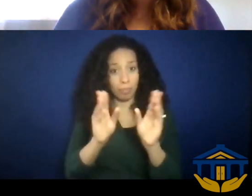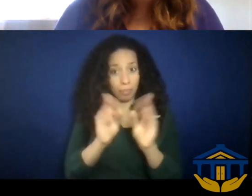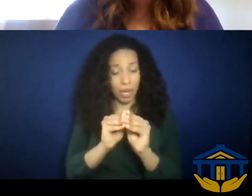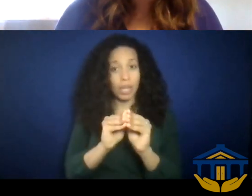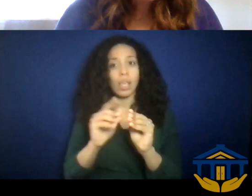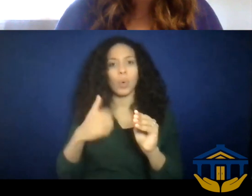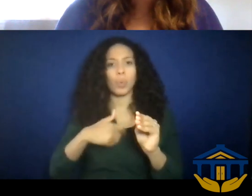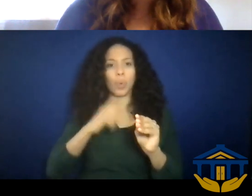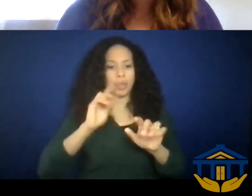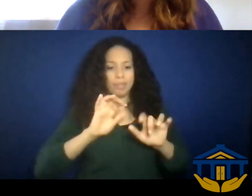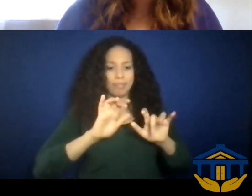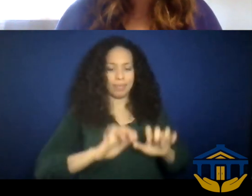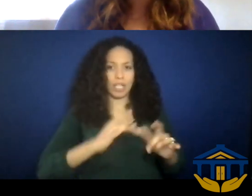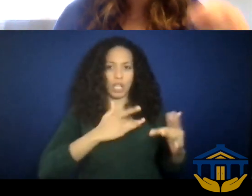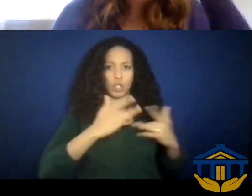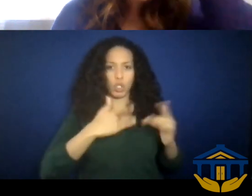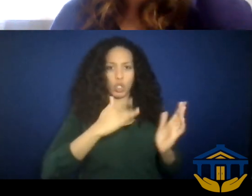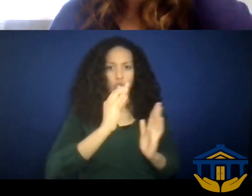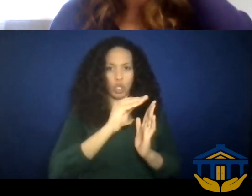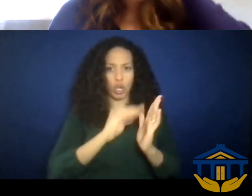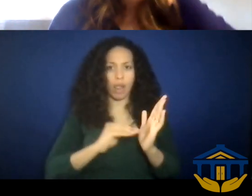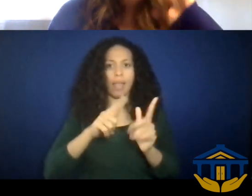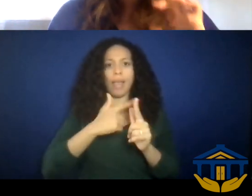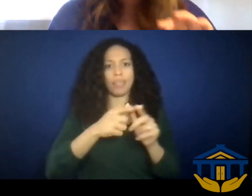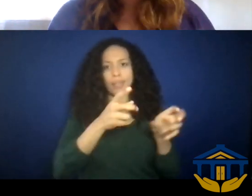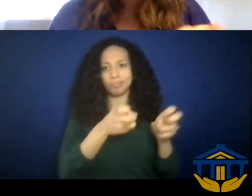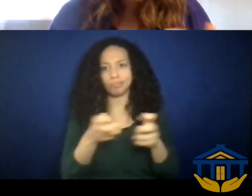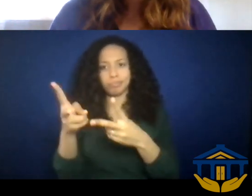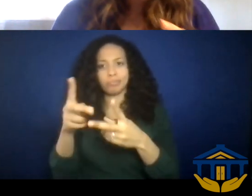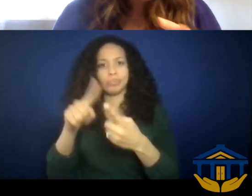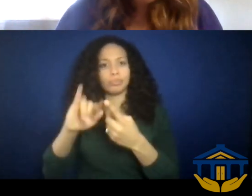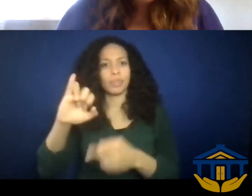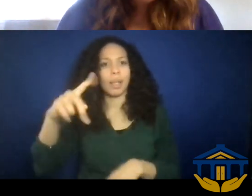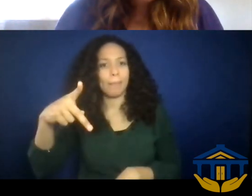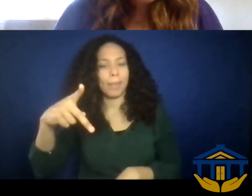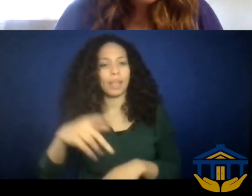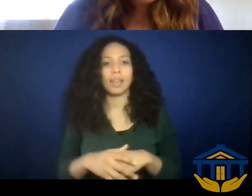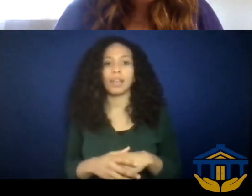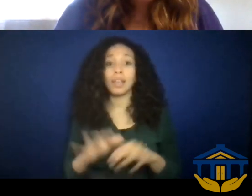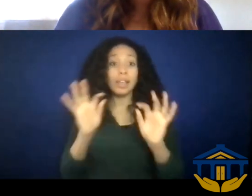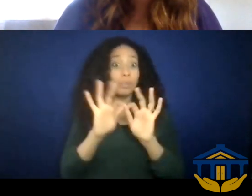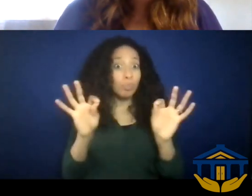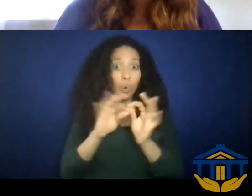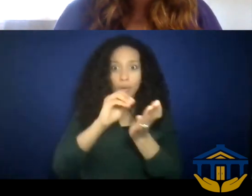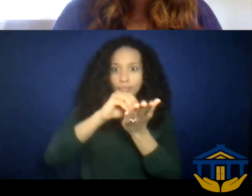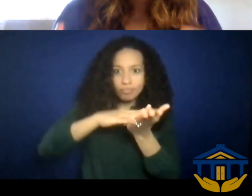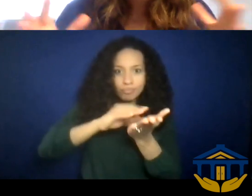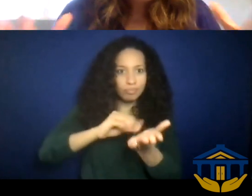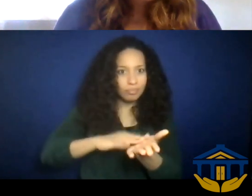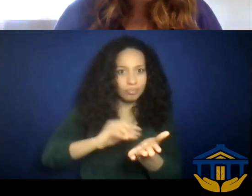document them into the IEP. It's very important to document everything in writing. As I always say,